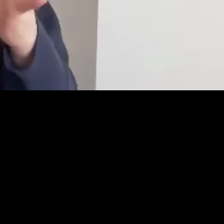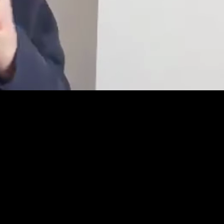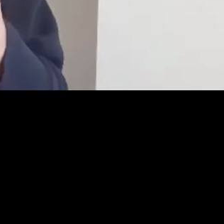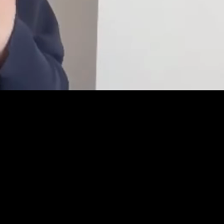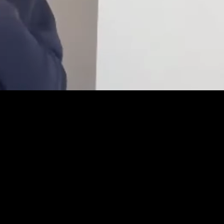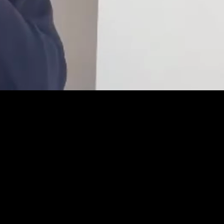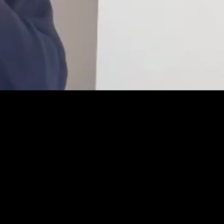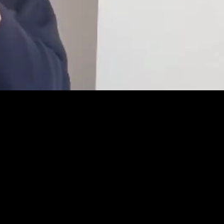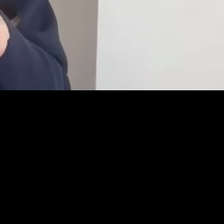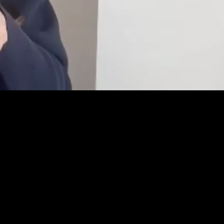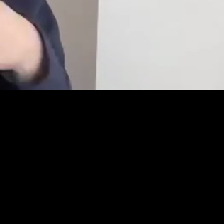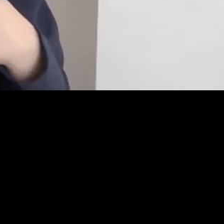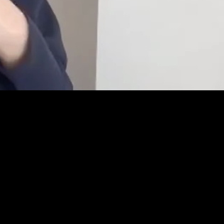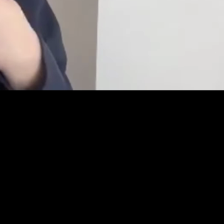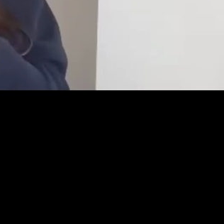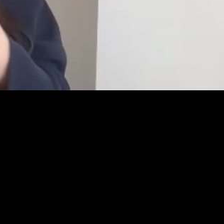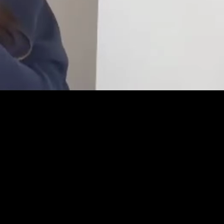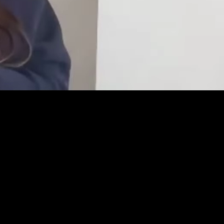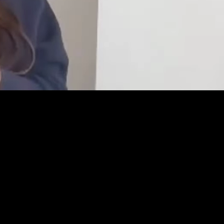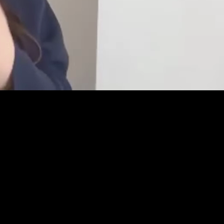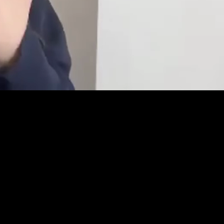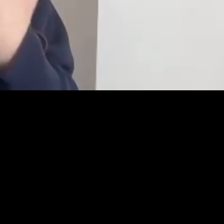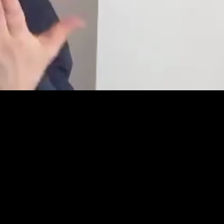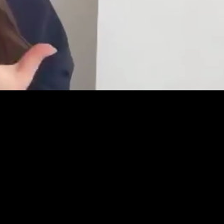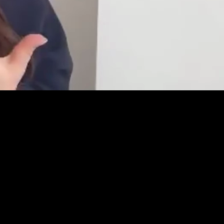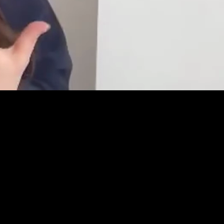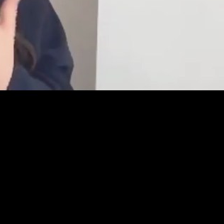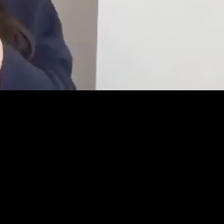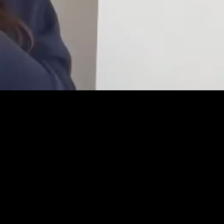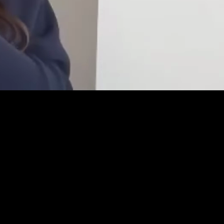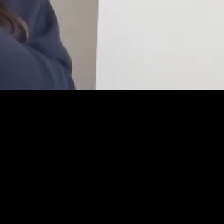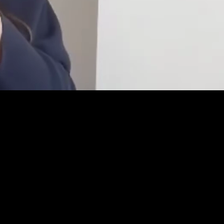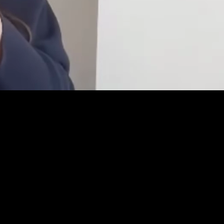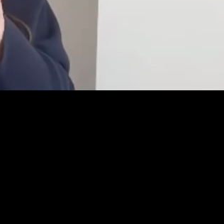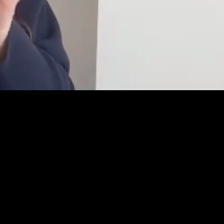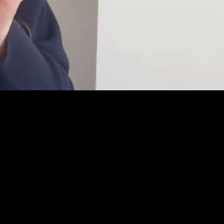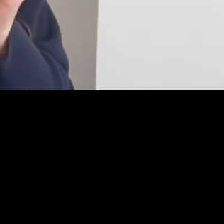to launch, then have a word with James Akers on our team. There's a second part to that question,